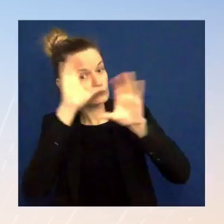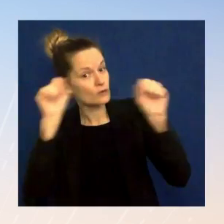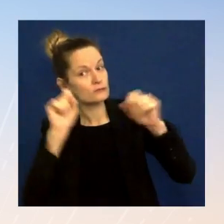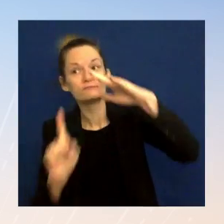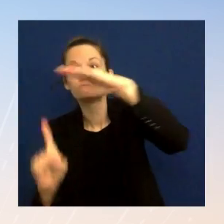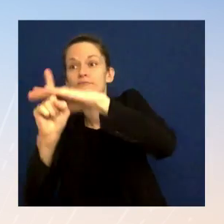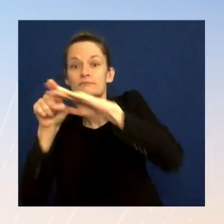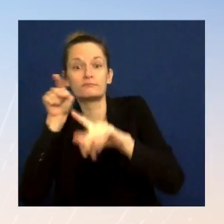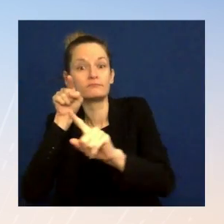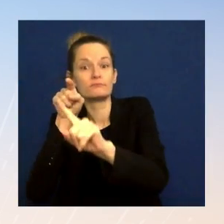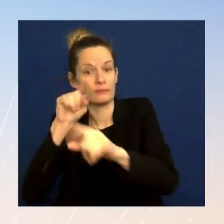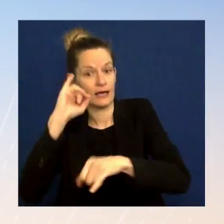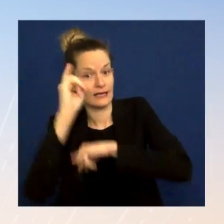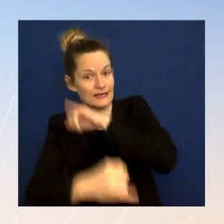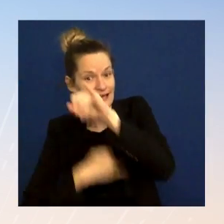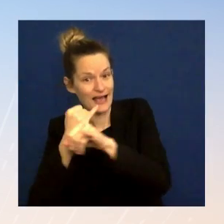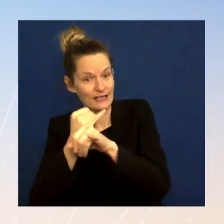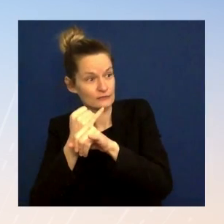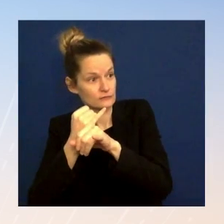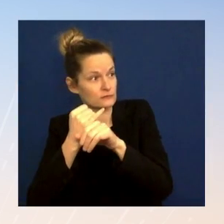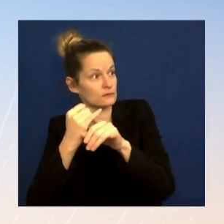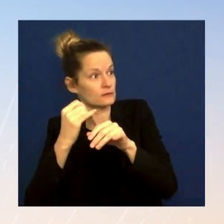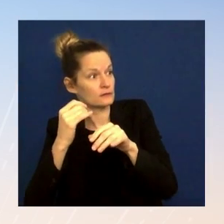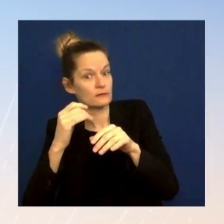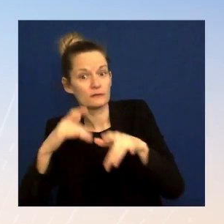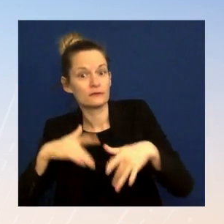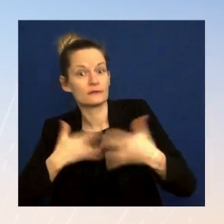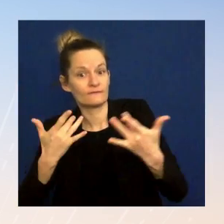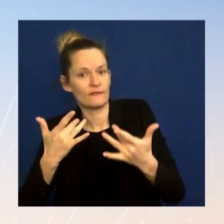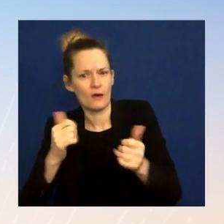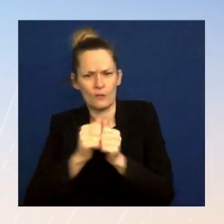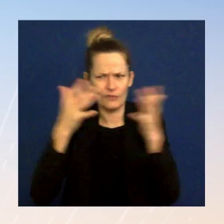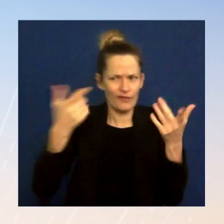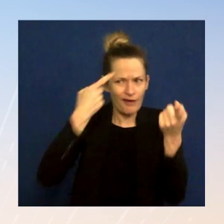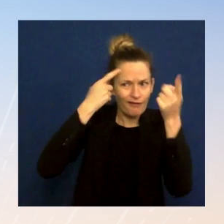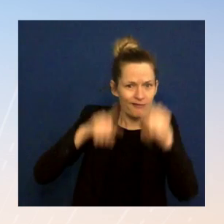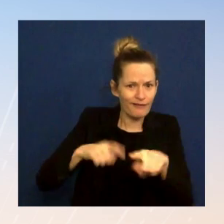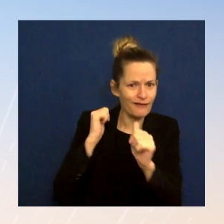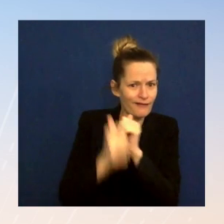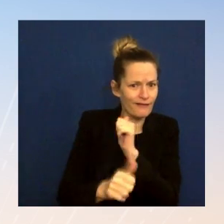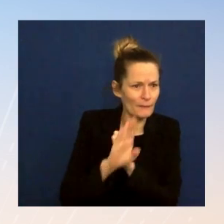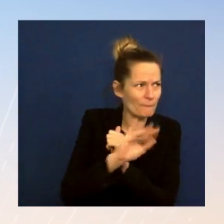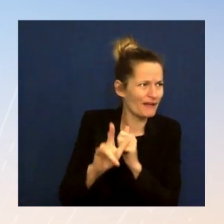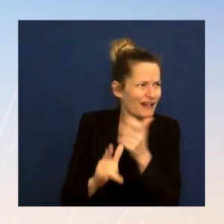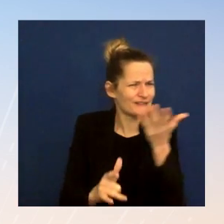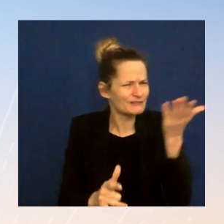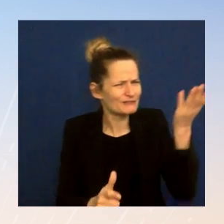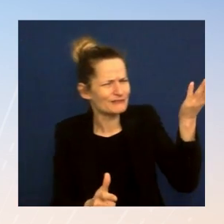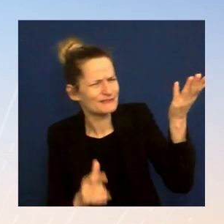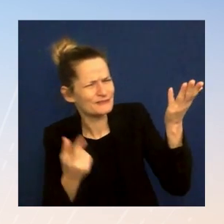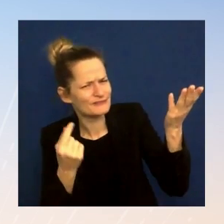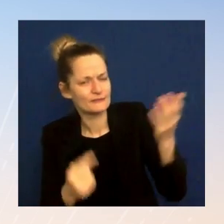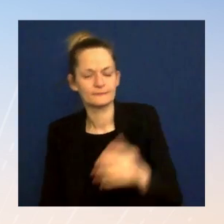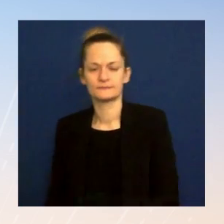who understand politics in their own country, and understand American democracy, and recognize that working through